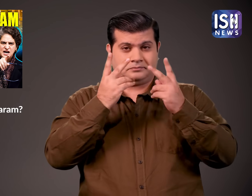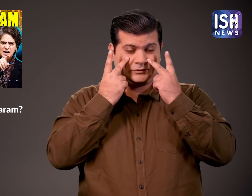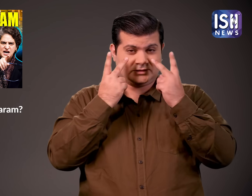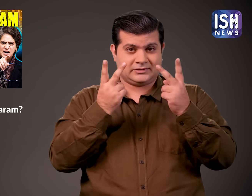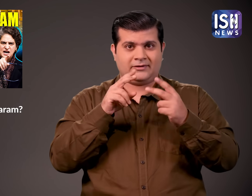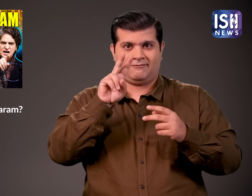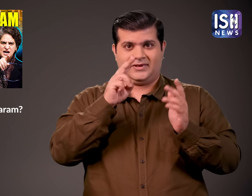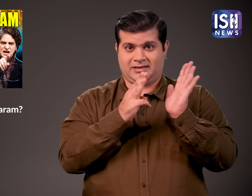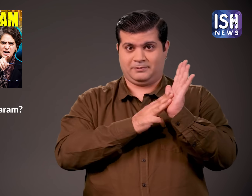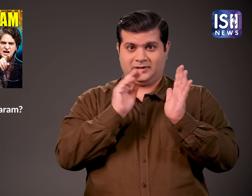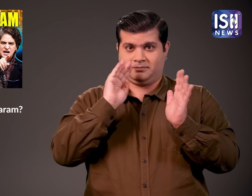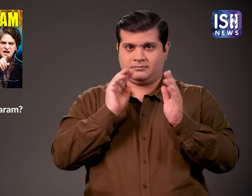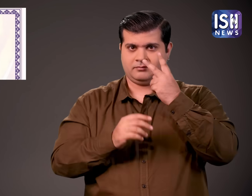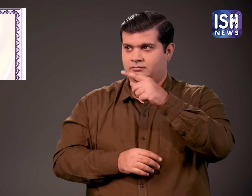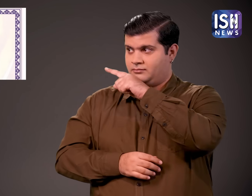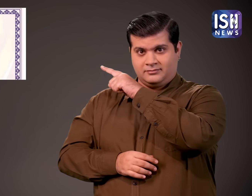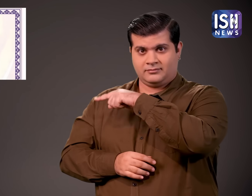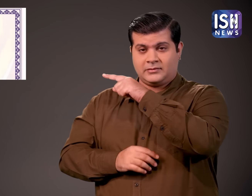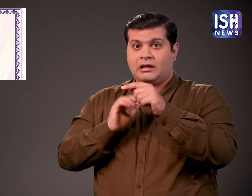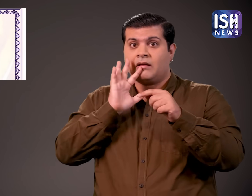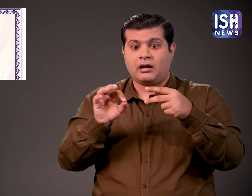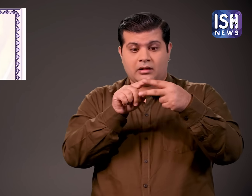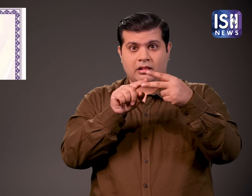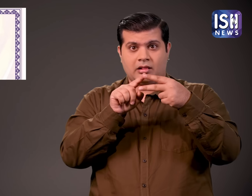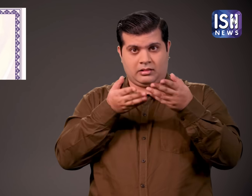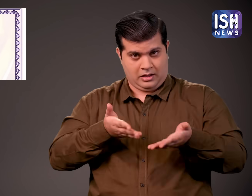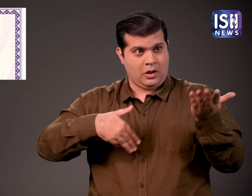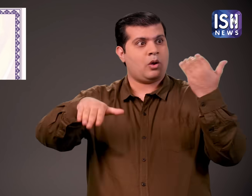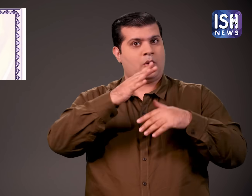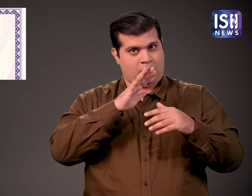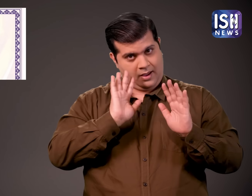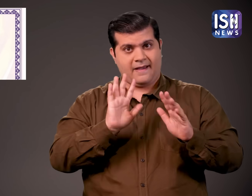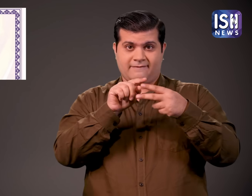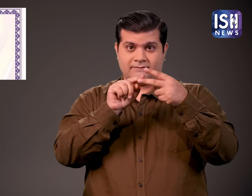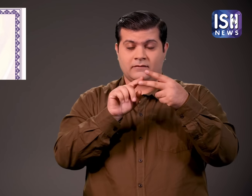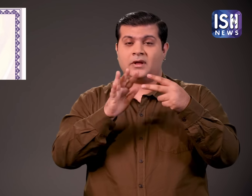Even today, we all sing and use only the first two stanzas of Vande Mataram.